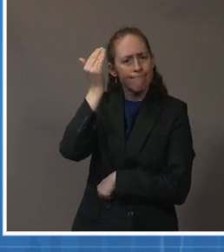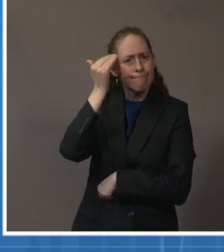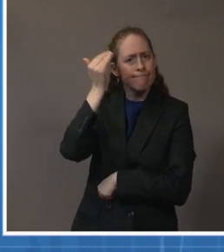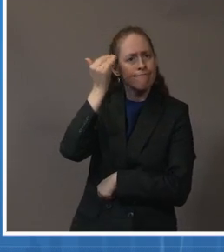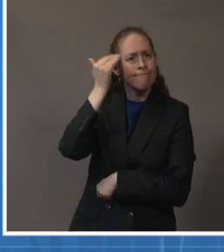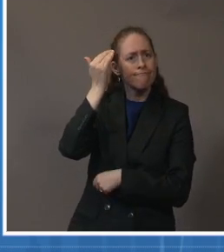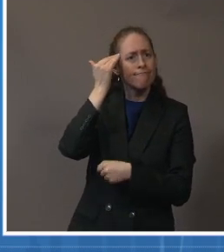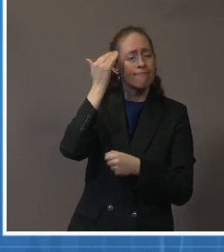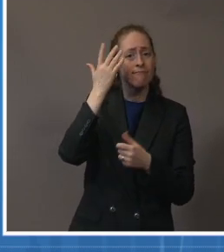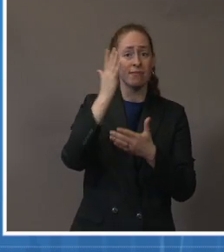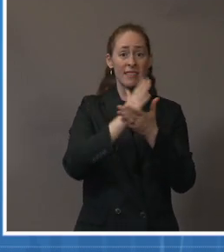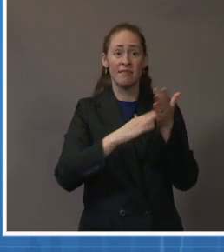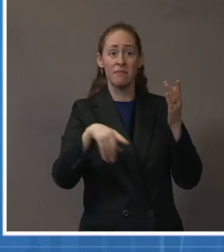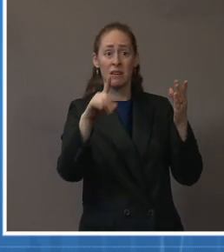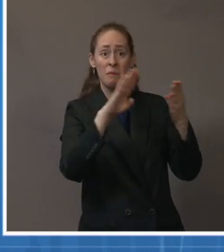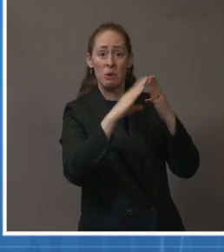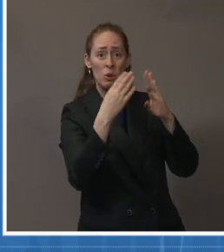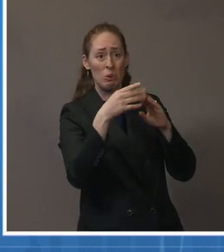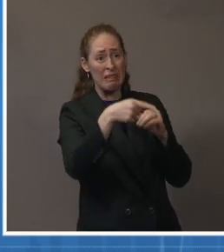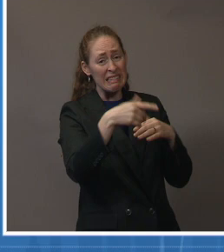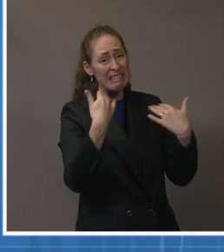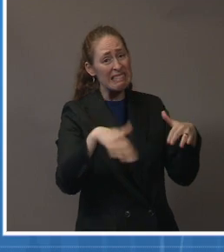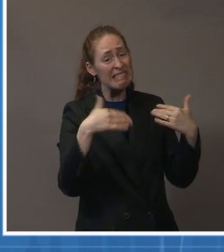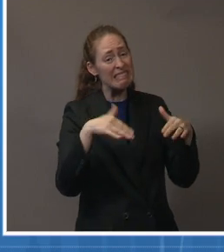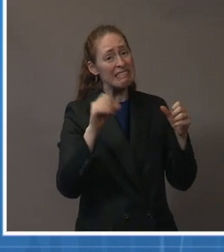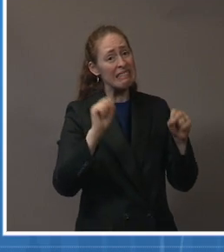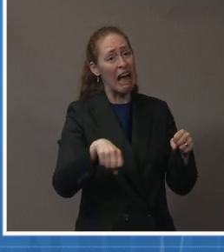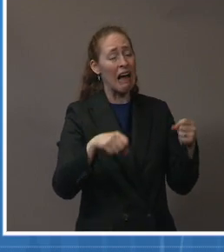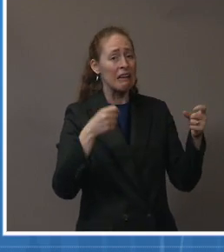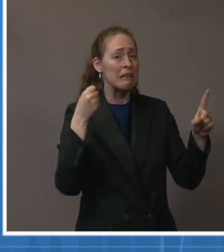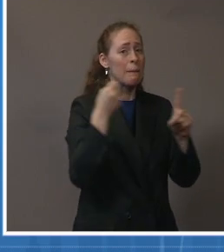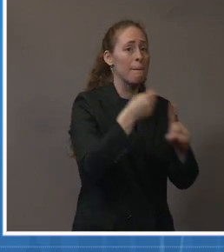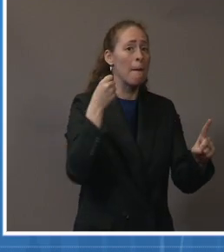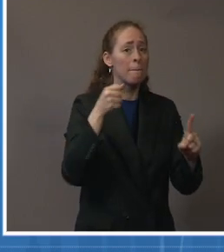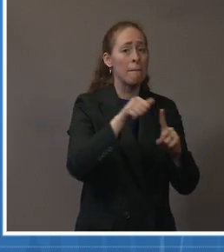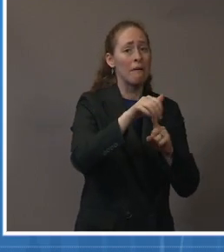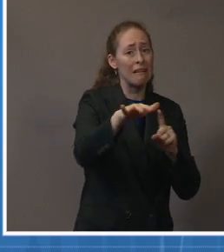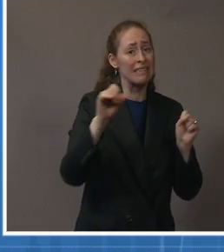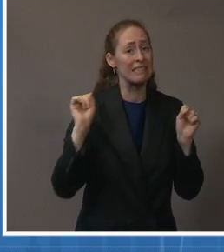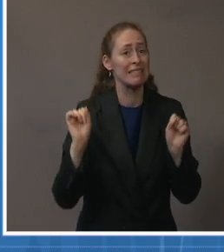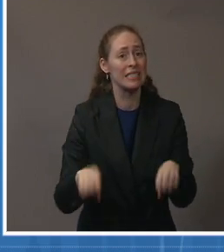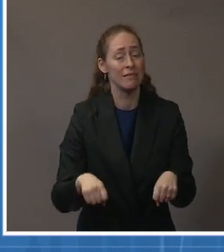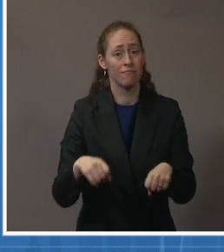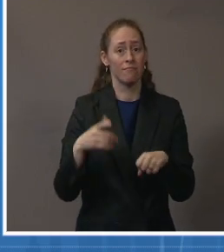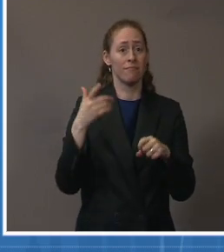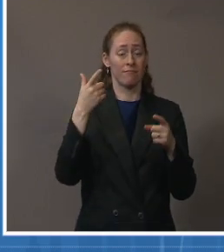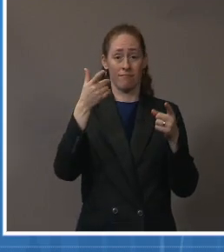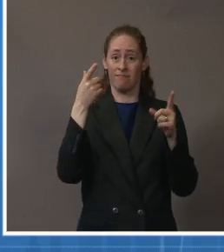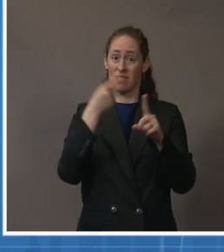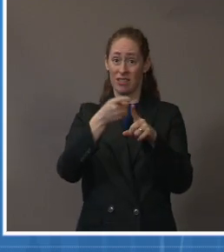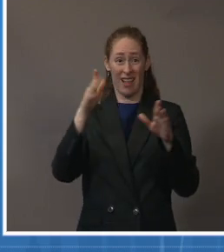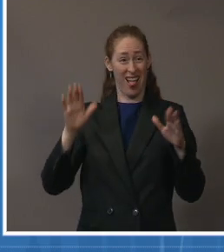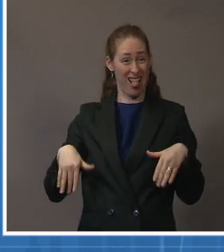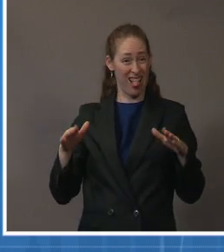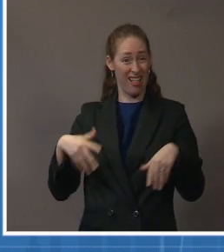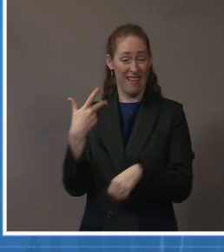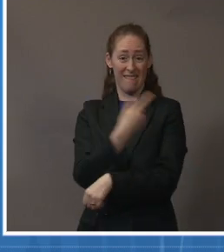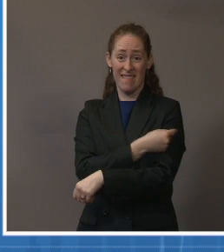Here's the bottom line: The bottom line is that if you are unvaccinated, you are still at risk of getting seriously ill or spreading the disease to others.